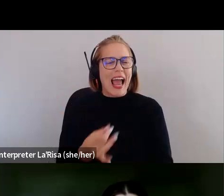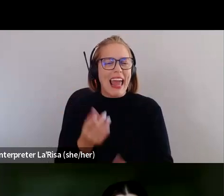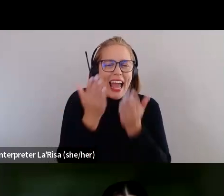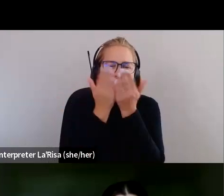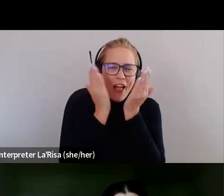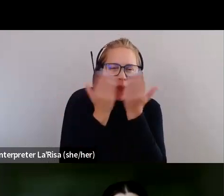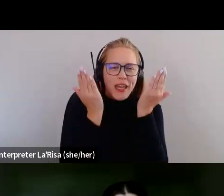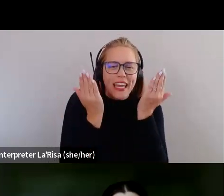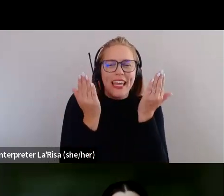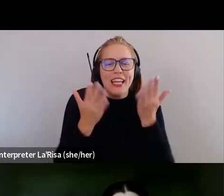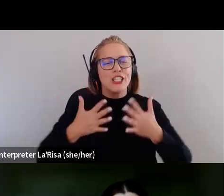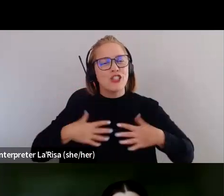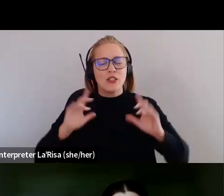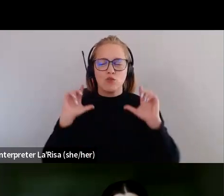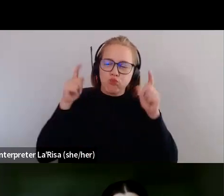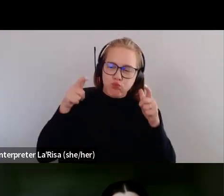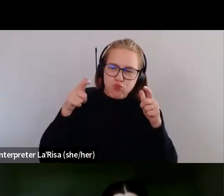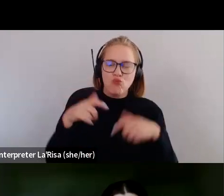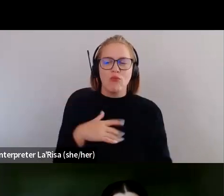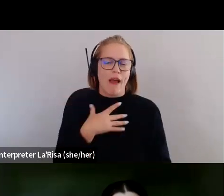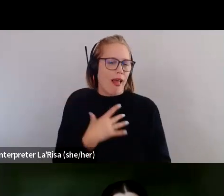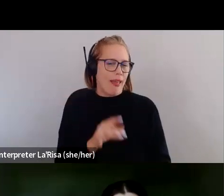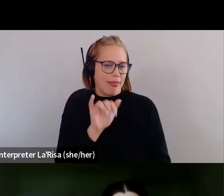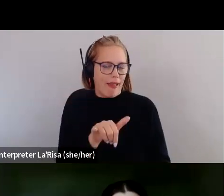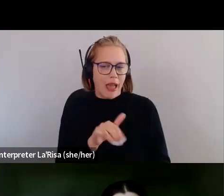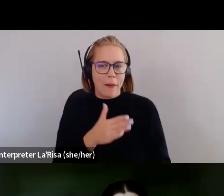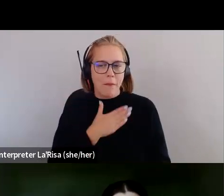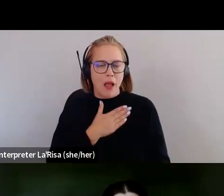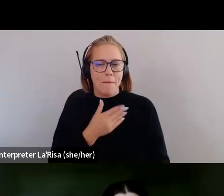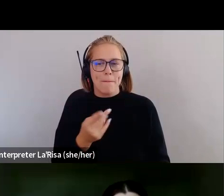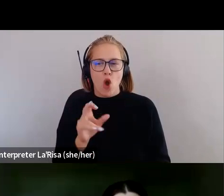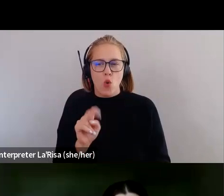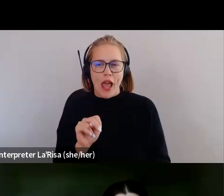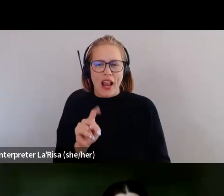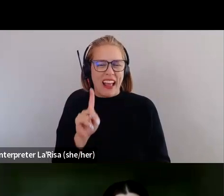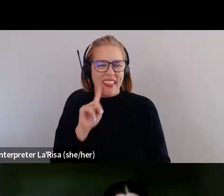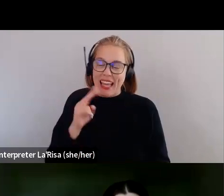: Hi. I am Jeremiah Johnson. I favorite season is probably fall. I